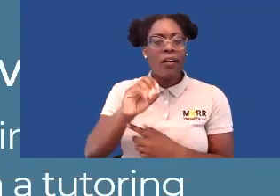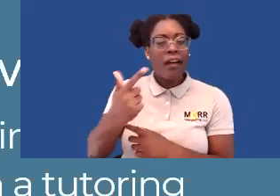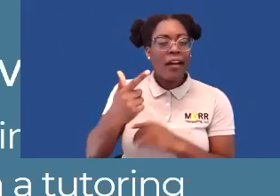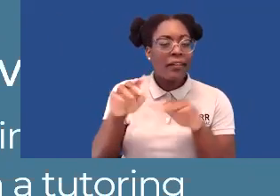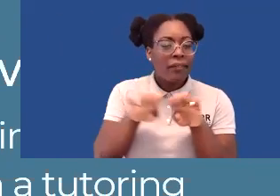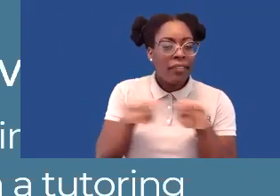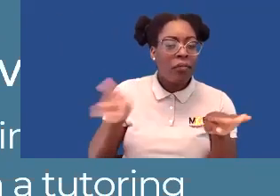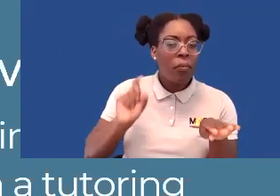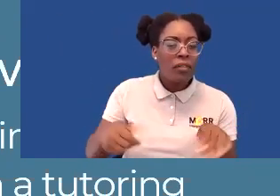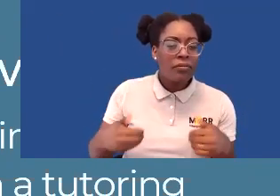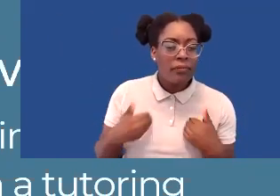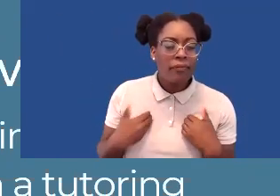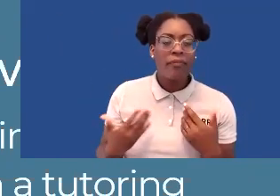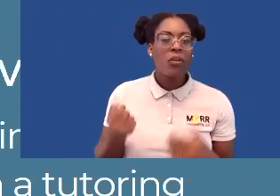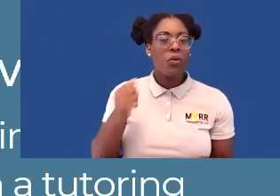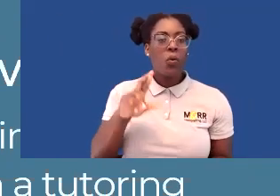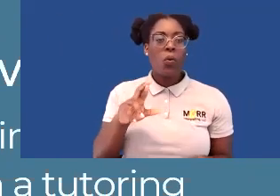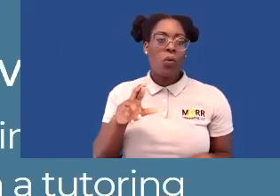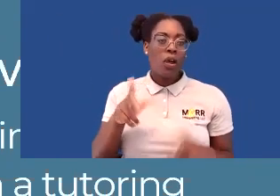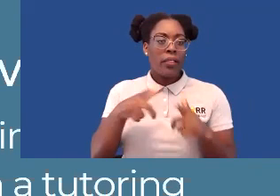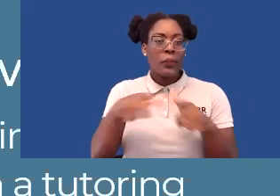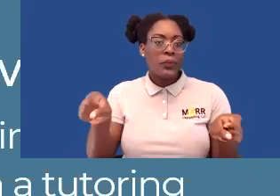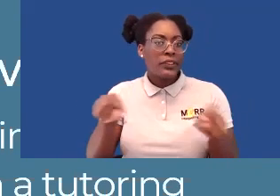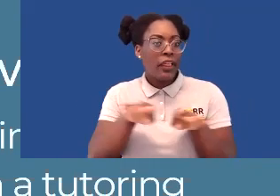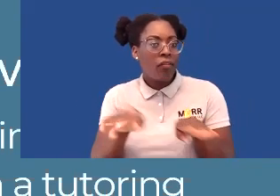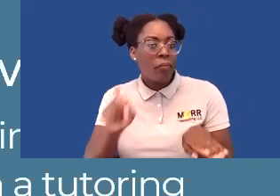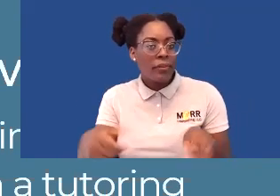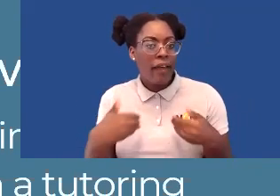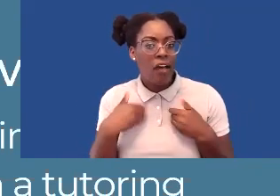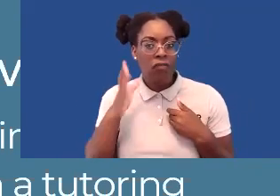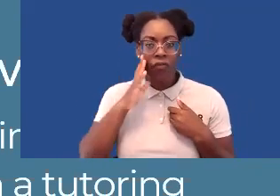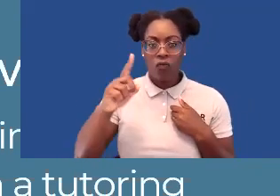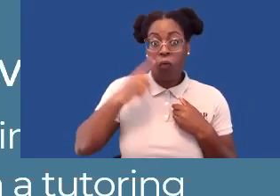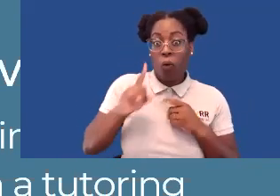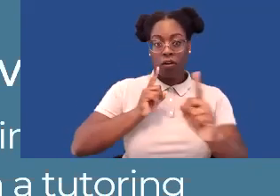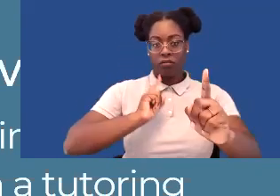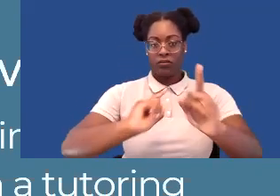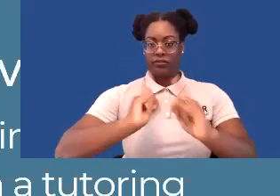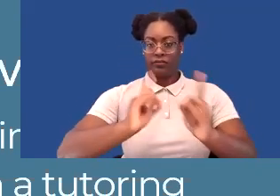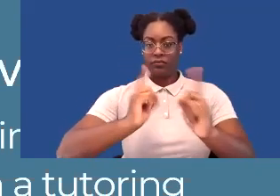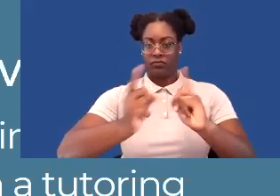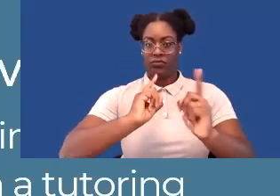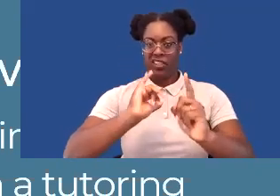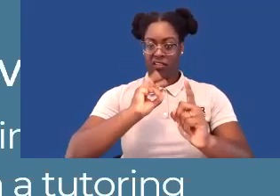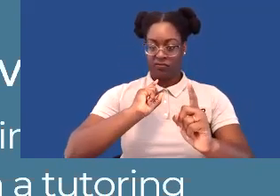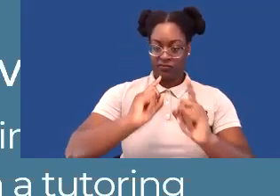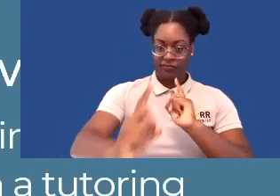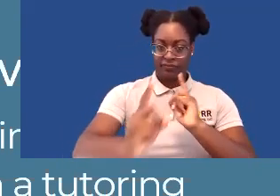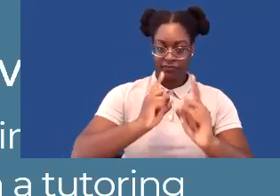in order to converse in real-time. And I know especially this year, I've had a lot of students